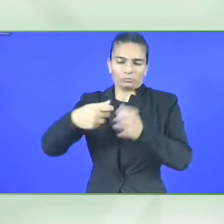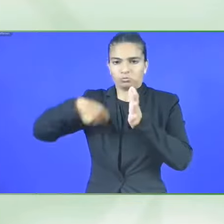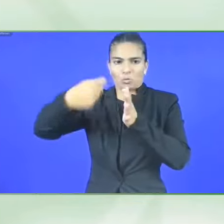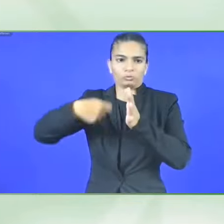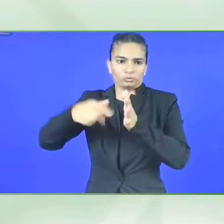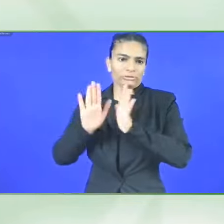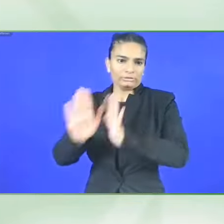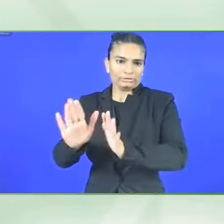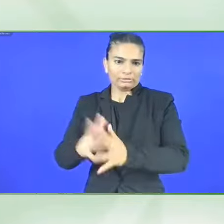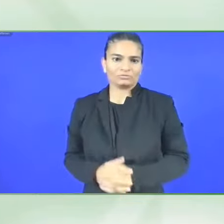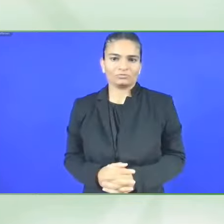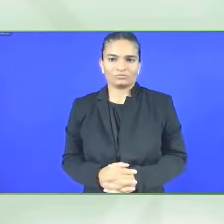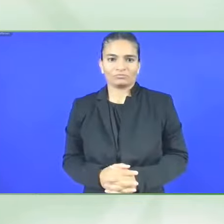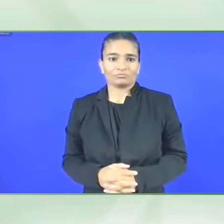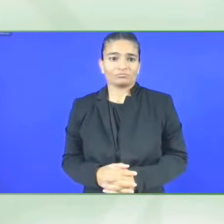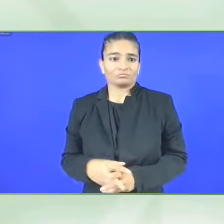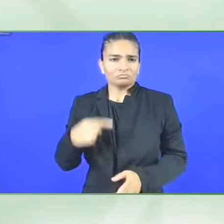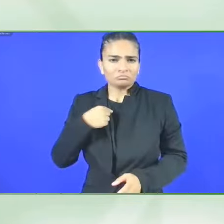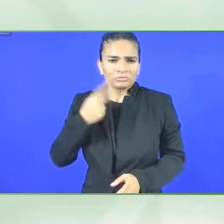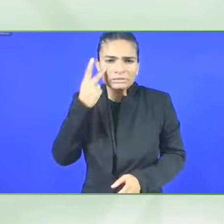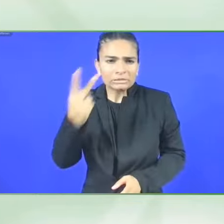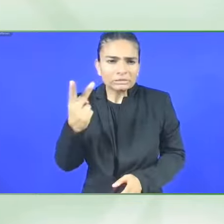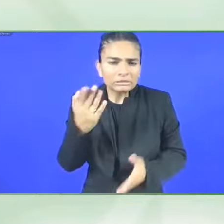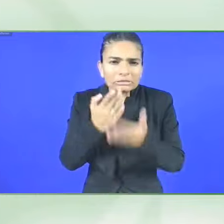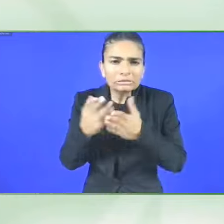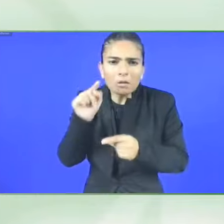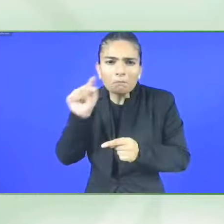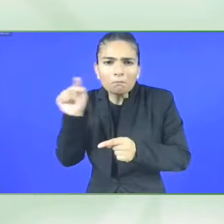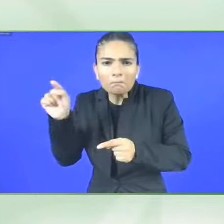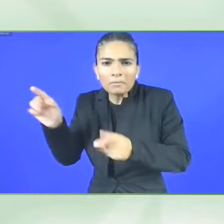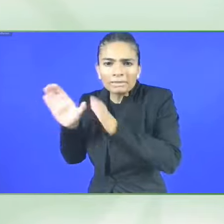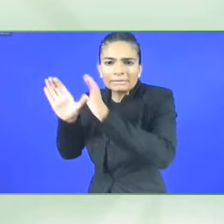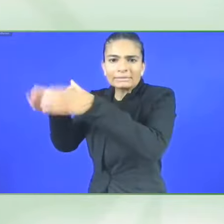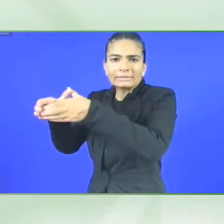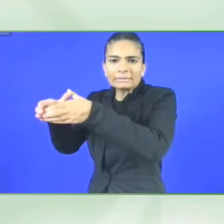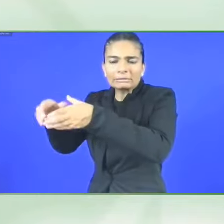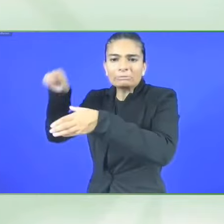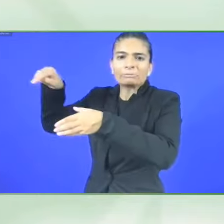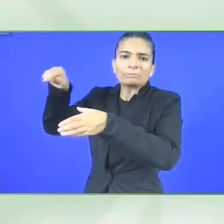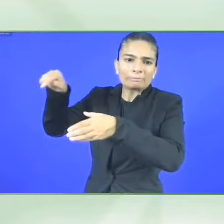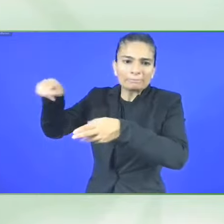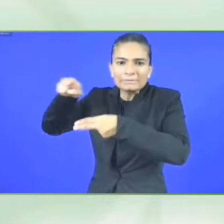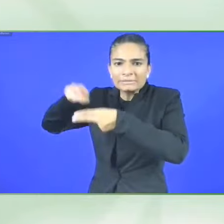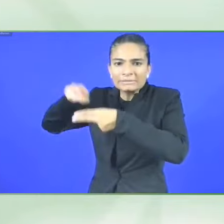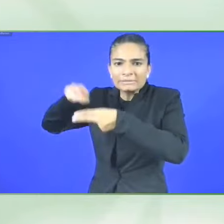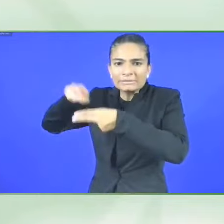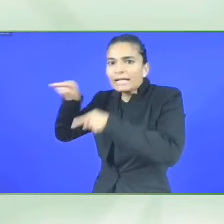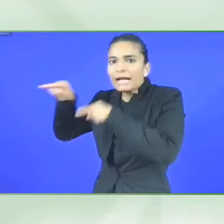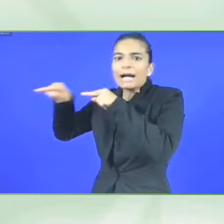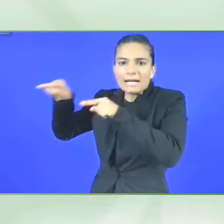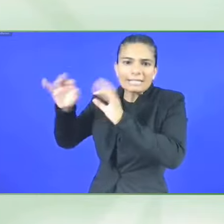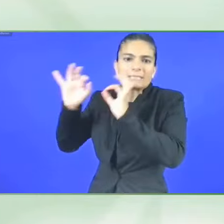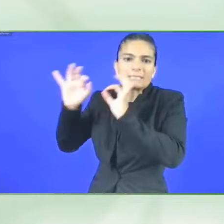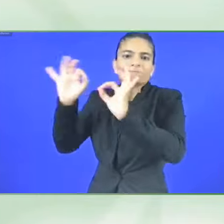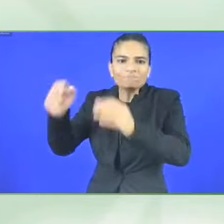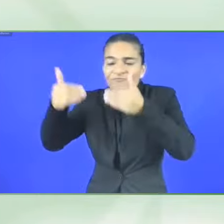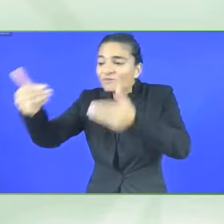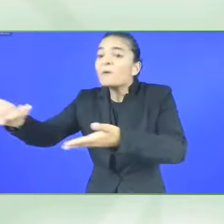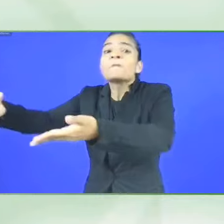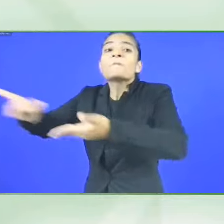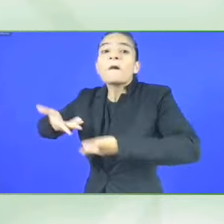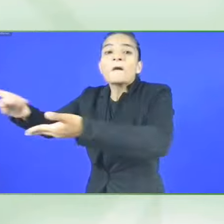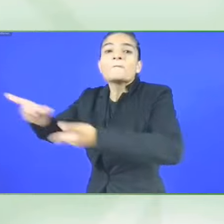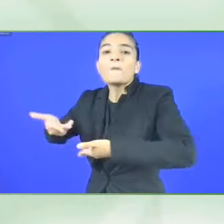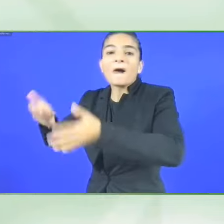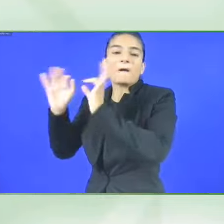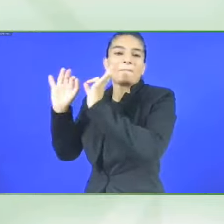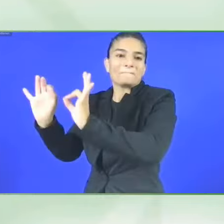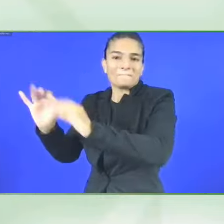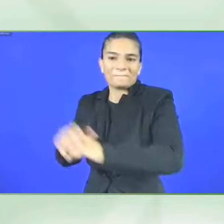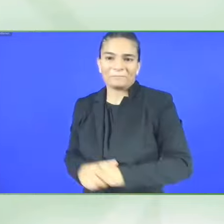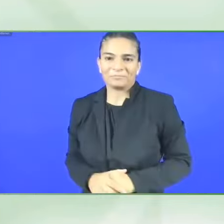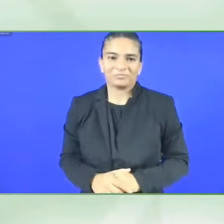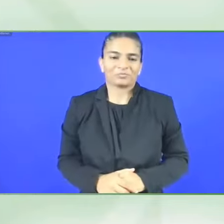Now, there are growing efforts of educating children with disabilities around the globe